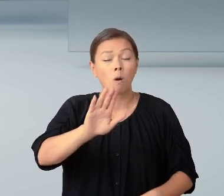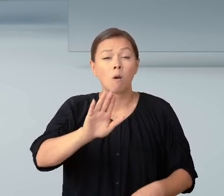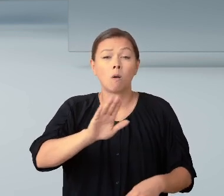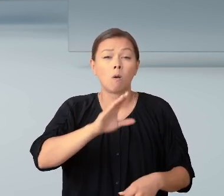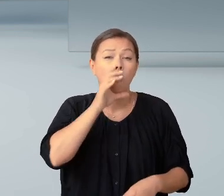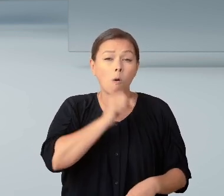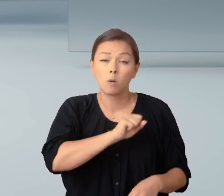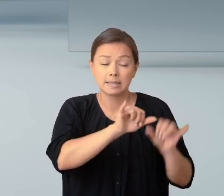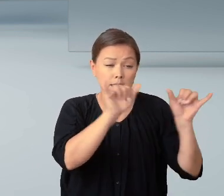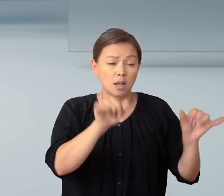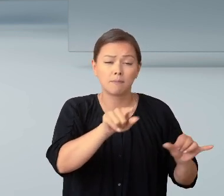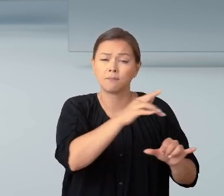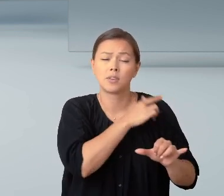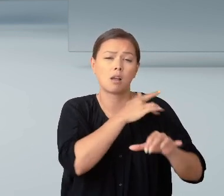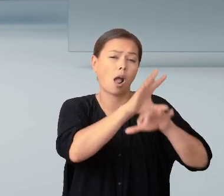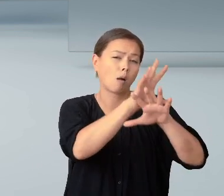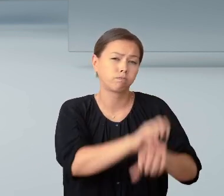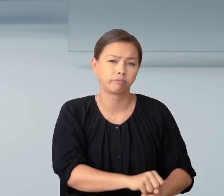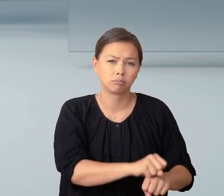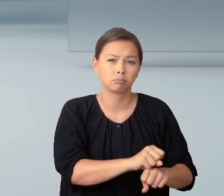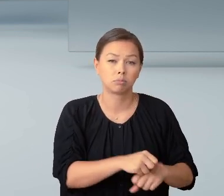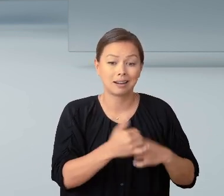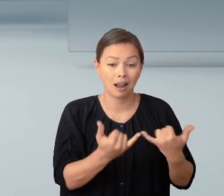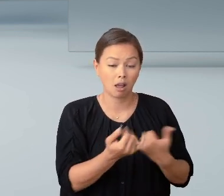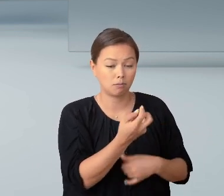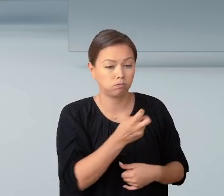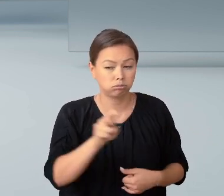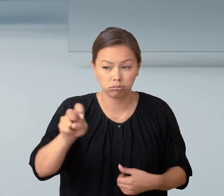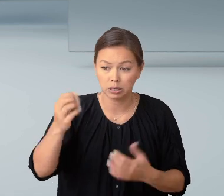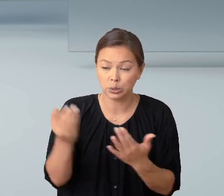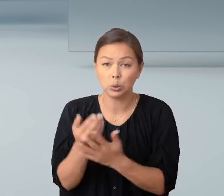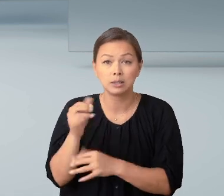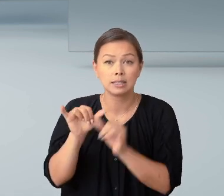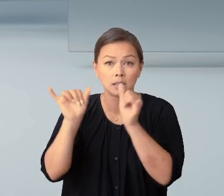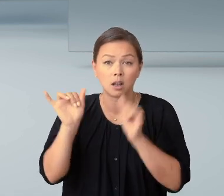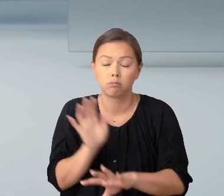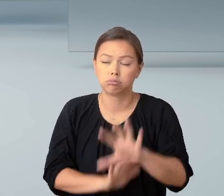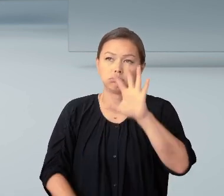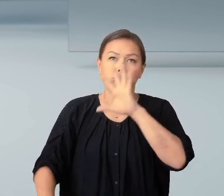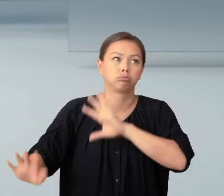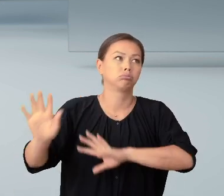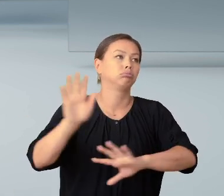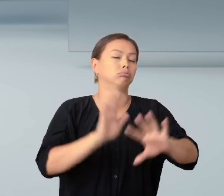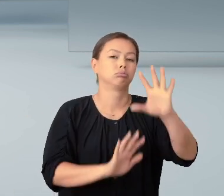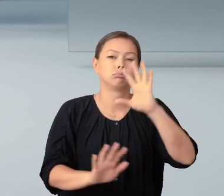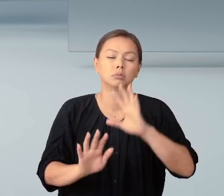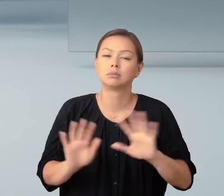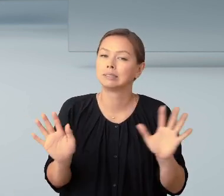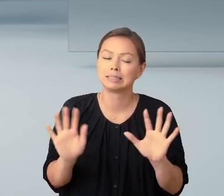Now they're gonna go to a new system. We wanna make sure they feel supported. So your resources, there's lots of training materials.